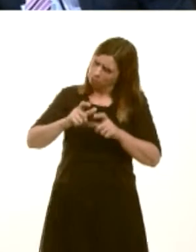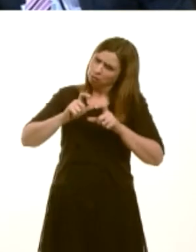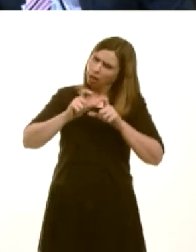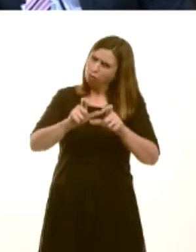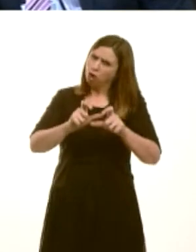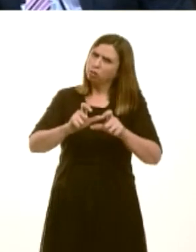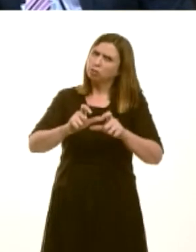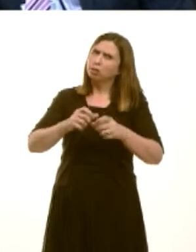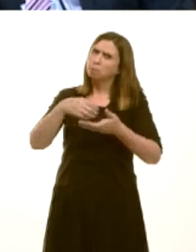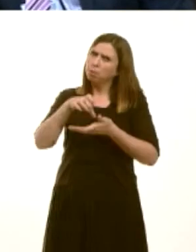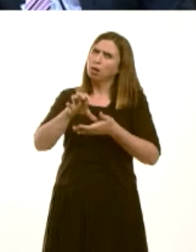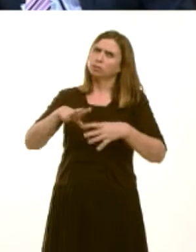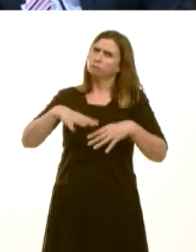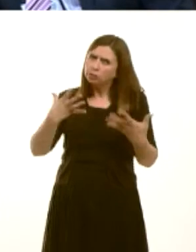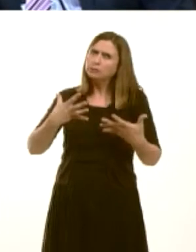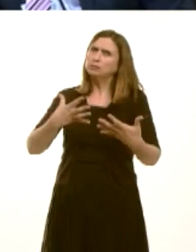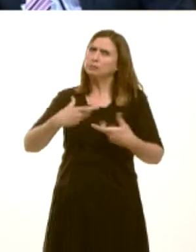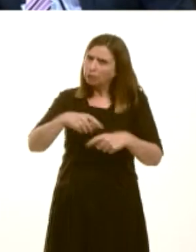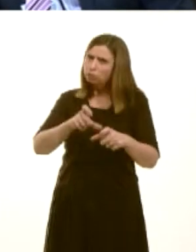give him that assuranceówhen it was a Labour Government that introduced them in the first